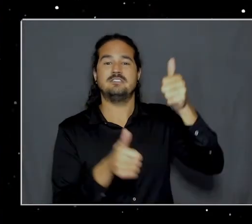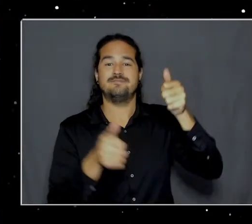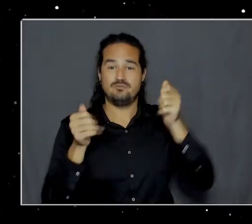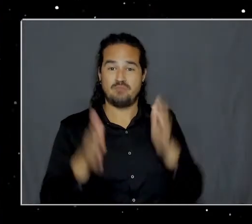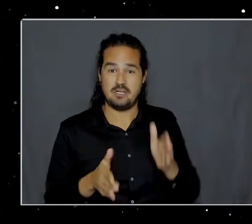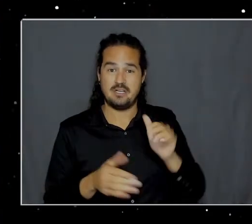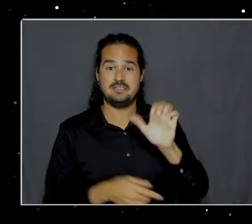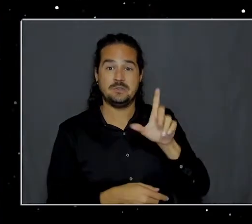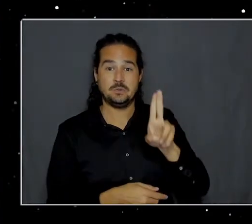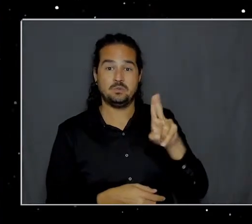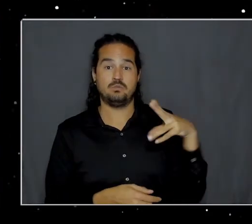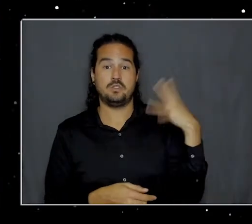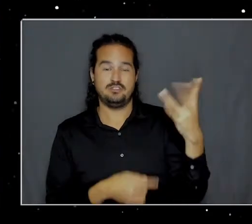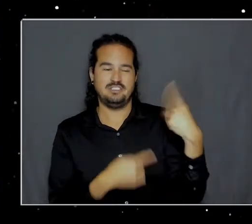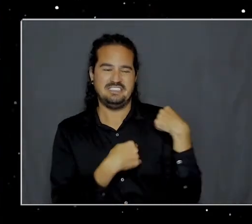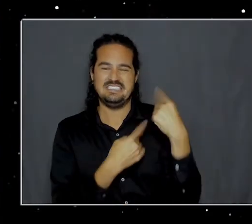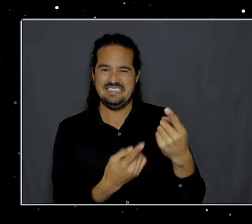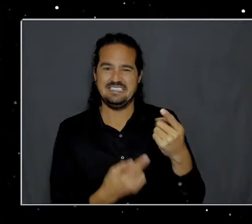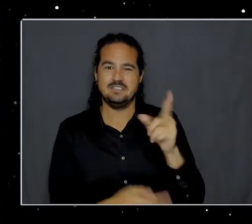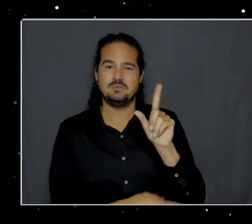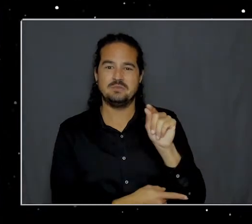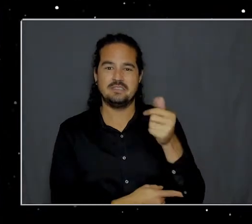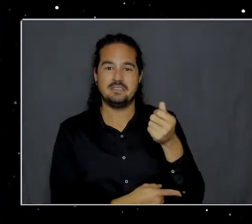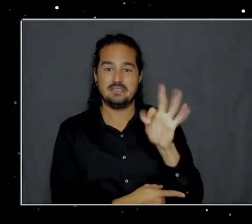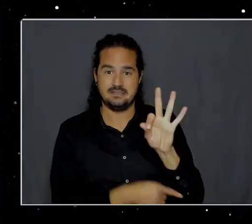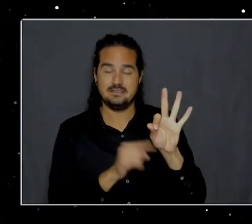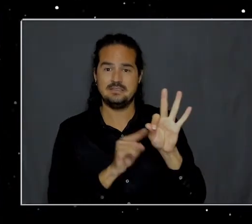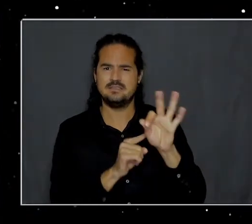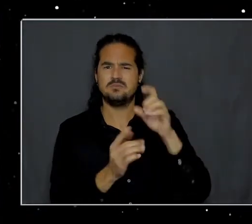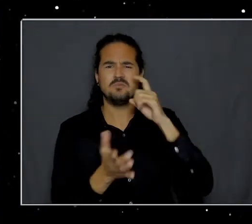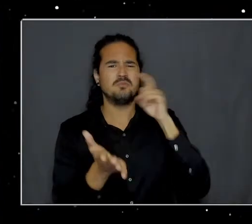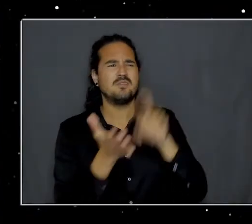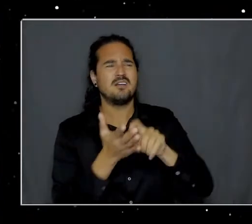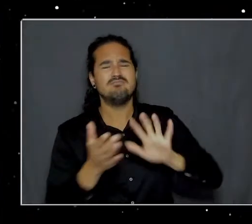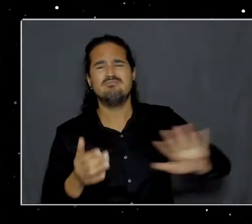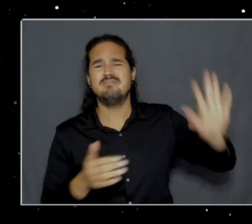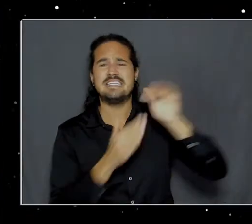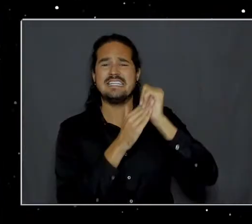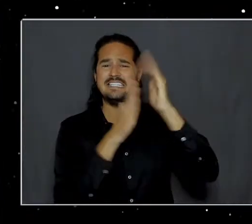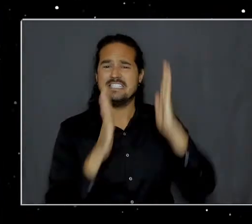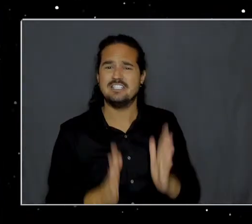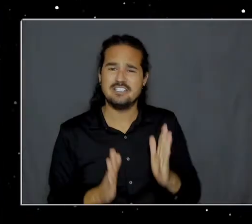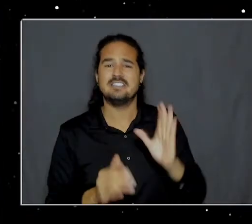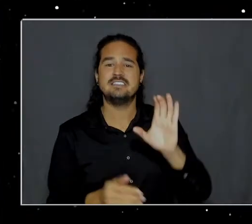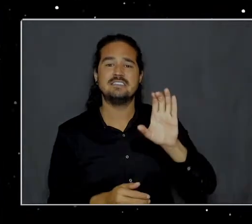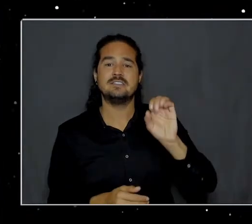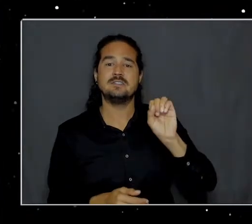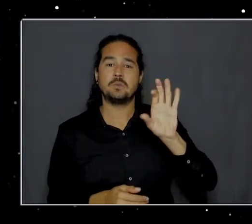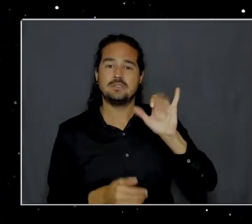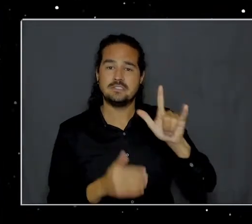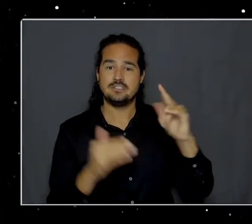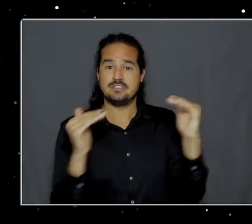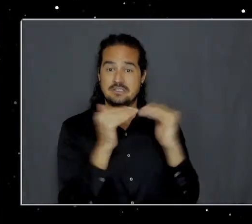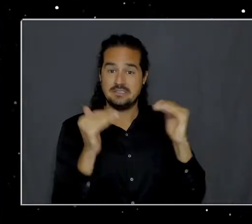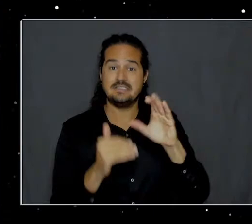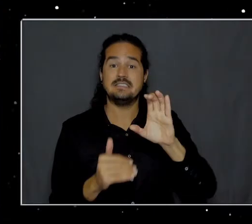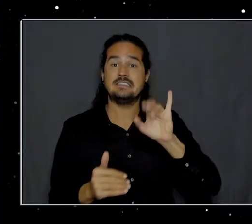EXECUTIVE DIRECTOR OF THE ACLU OF WASHINGTON SINCE 2019. SHE'S A RECOGNIZED LEADER IN